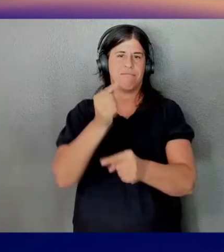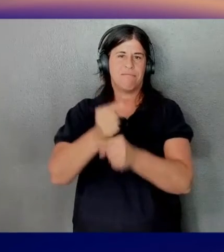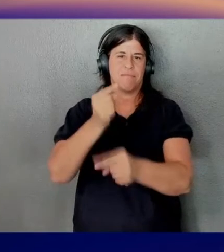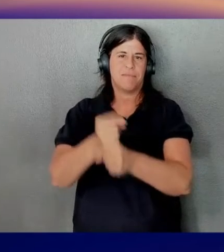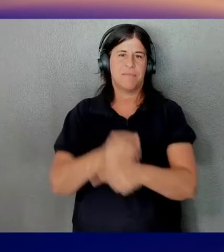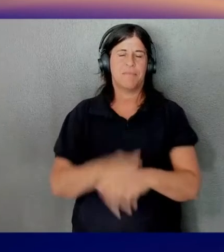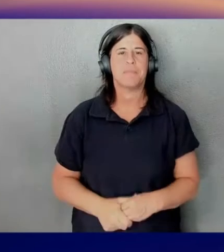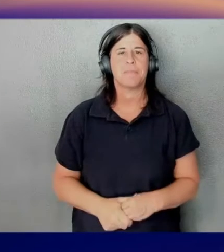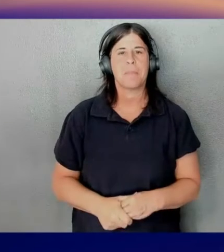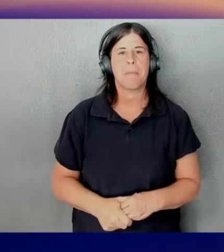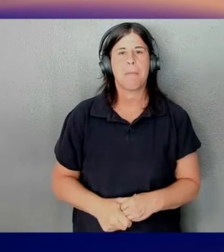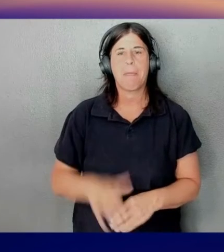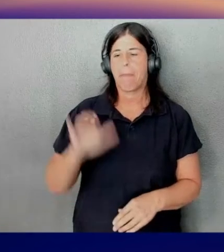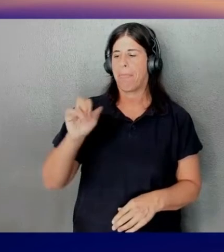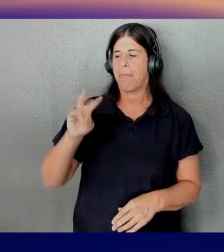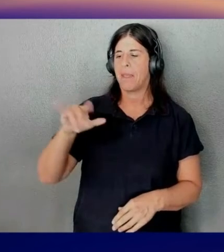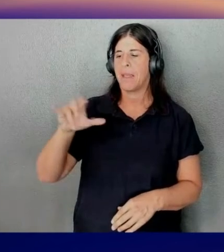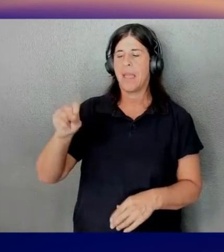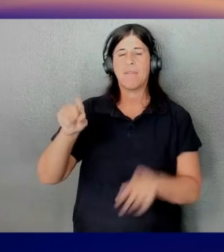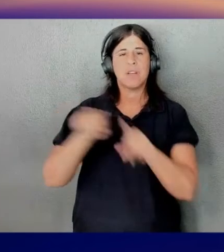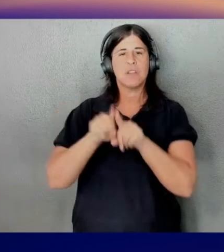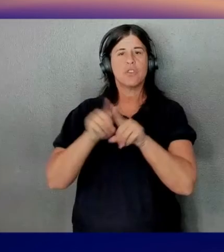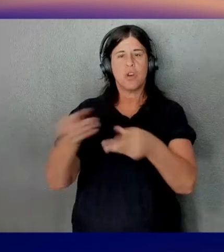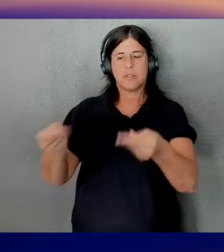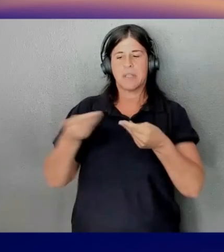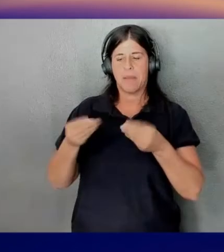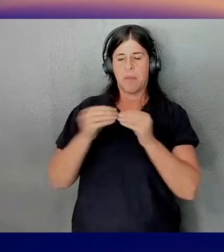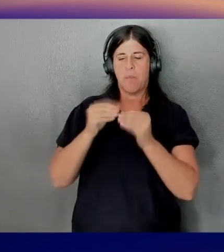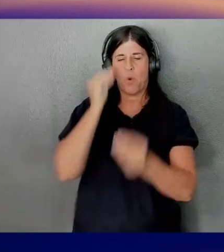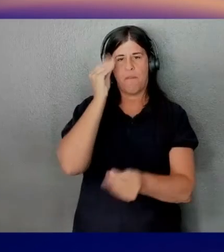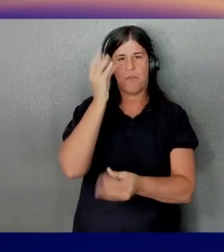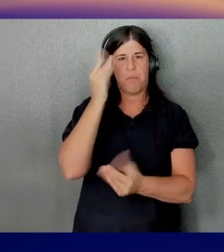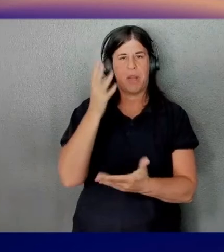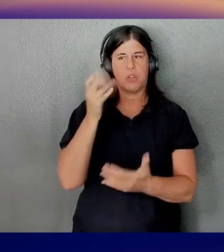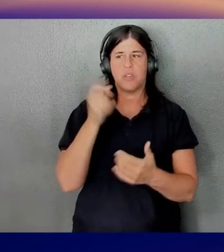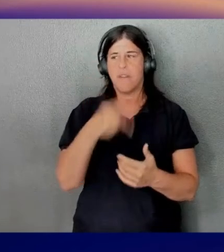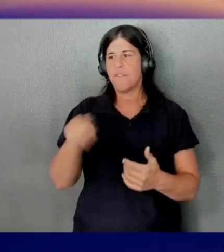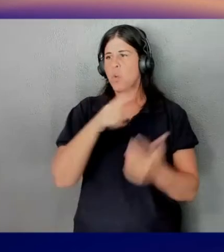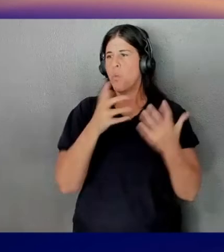Canvas is also giving me some more details here. So if you want to dive deeper